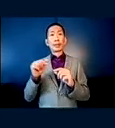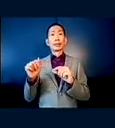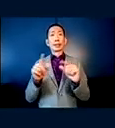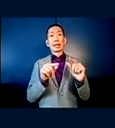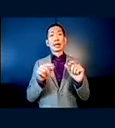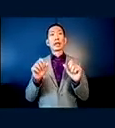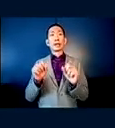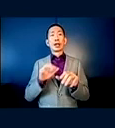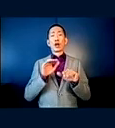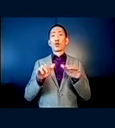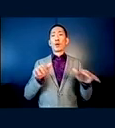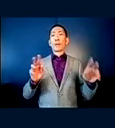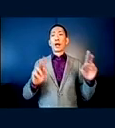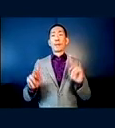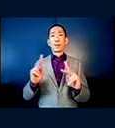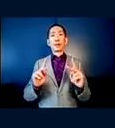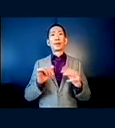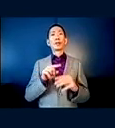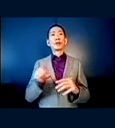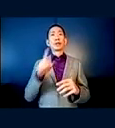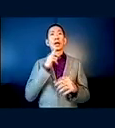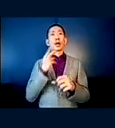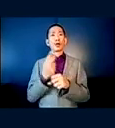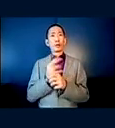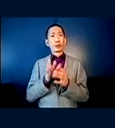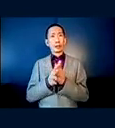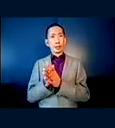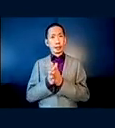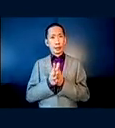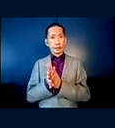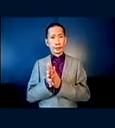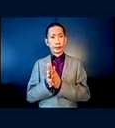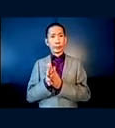EFFECTN PARTICULAR BECAUSE THE GOSSIP CAN REMIND PEOPLE THAT